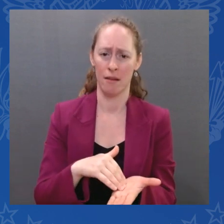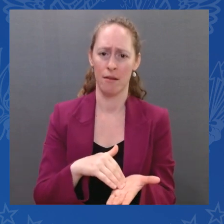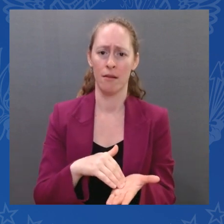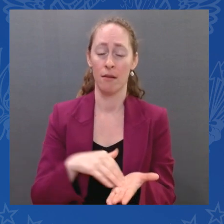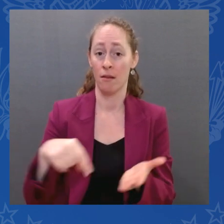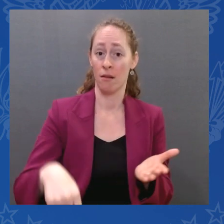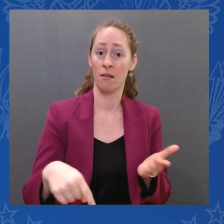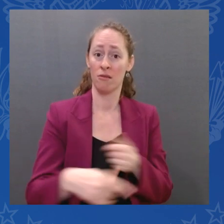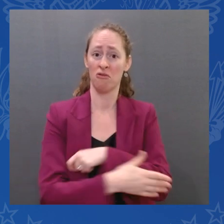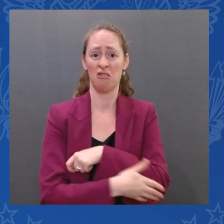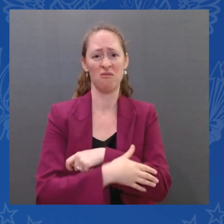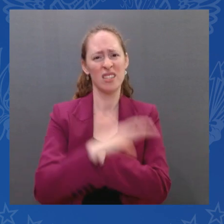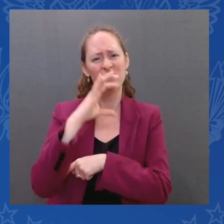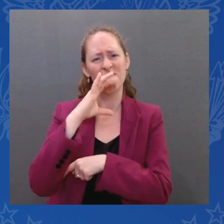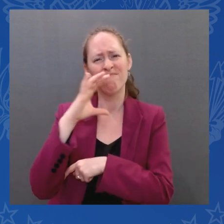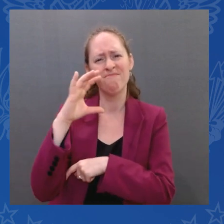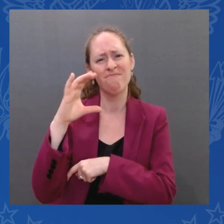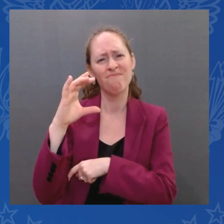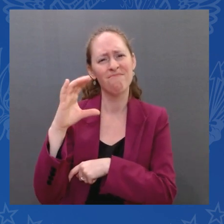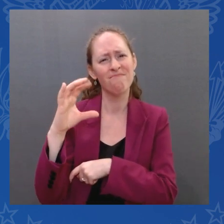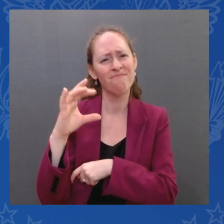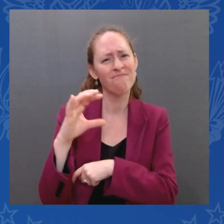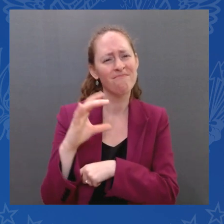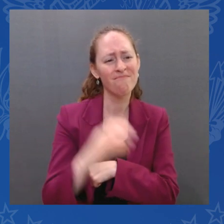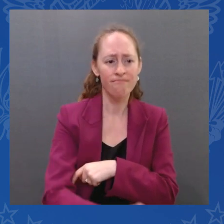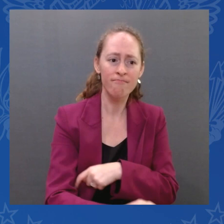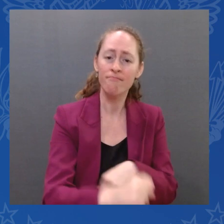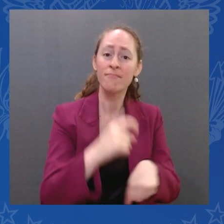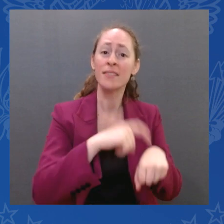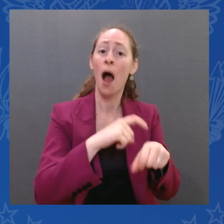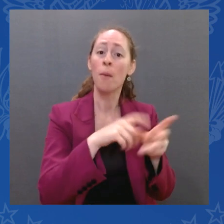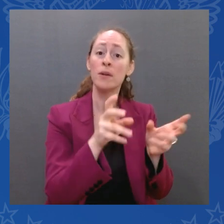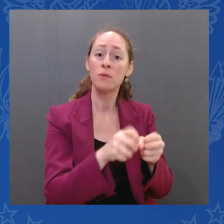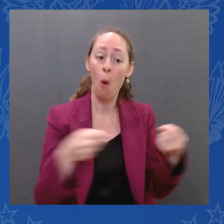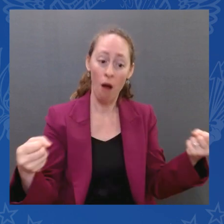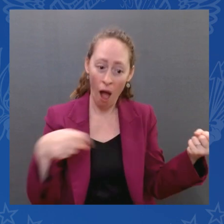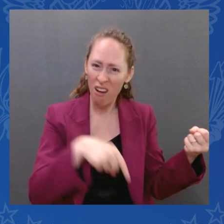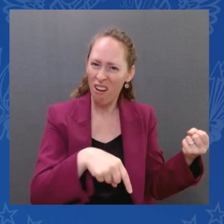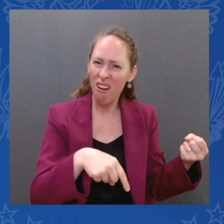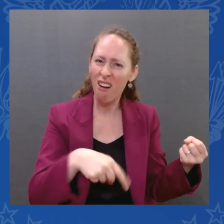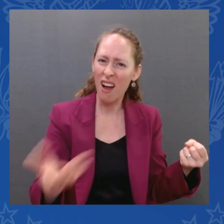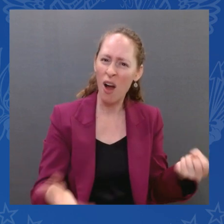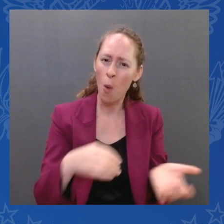Because the connection between the Israeli people and the American people is bone deep.